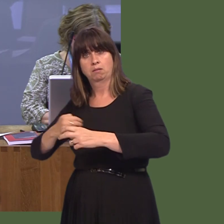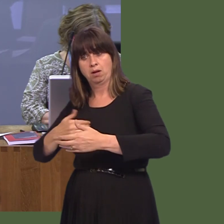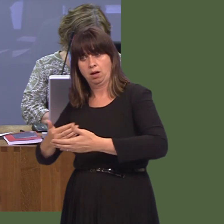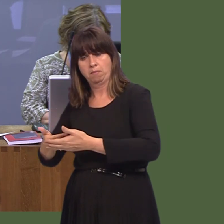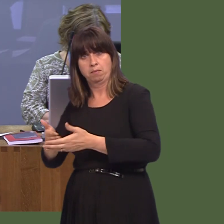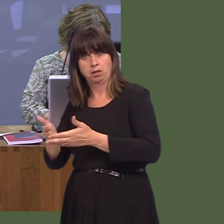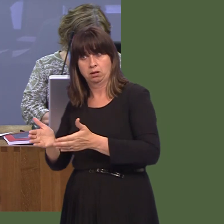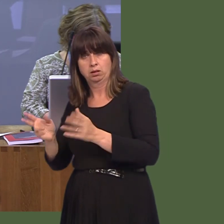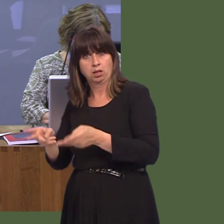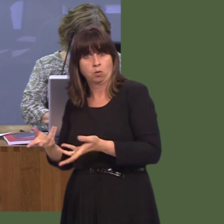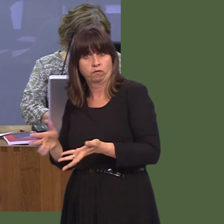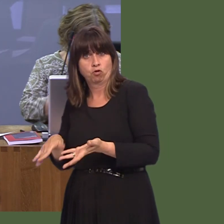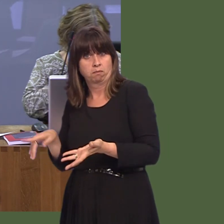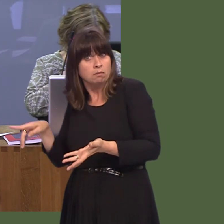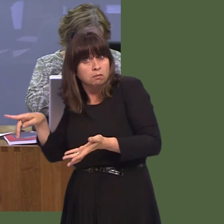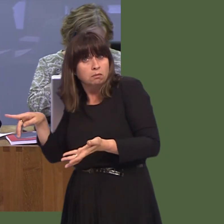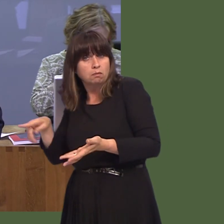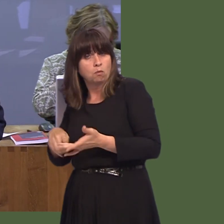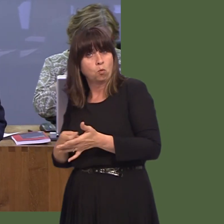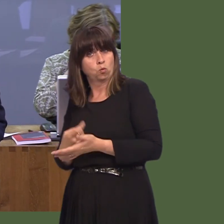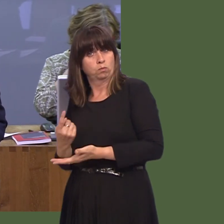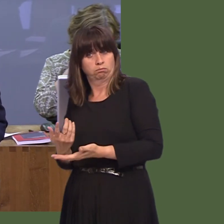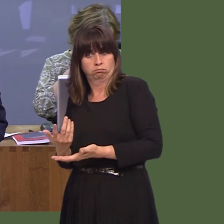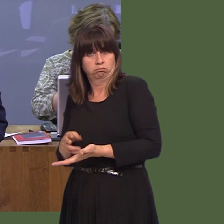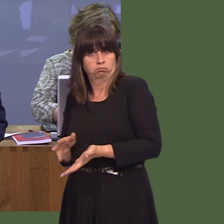What support is the Welsh Government putting in place for parents from north Wales who